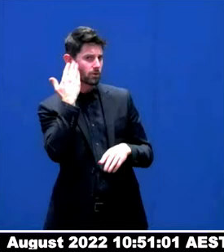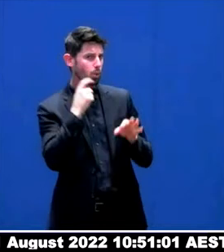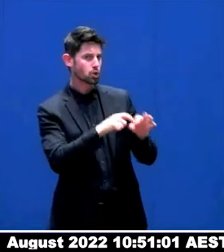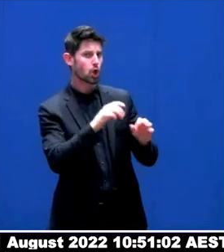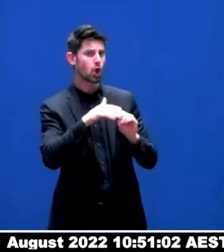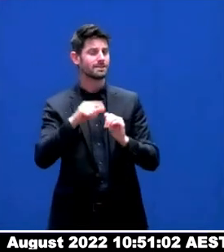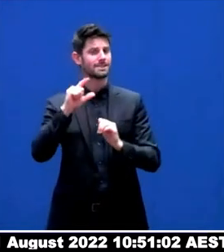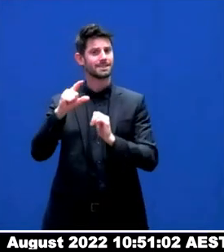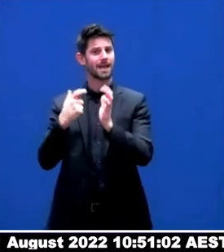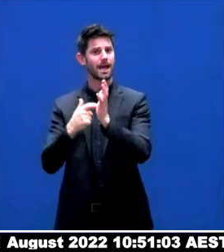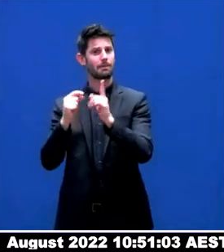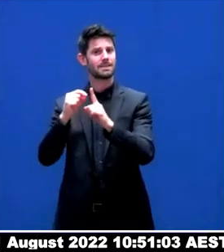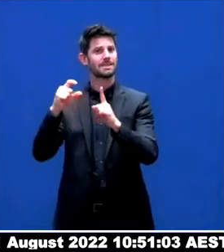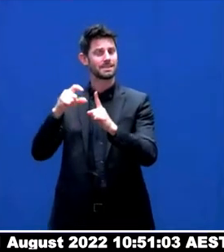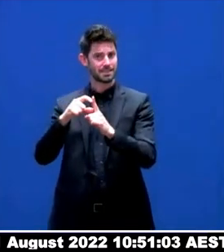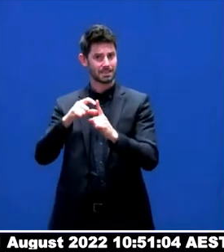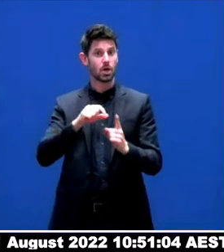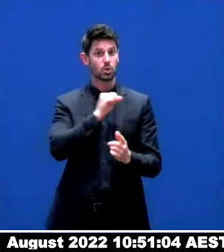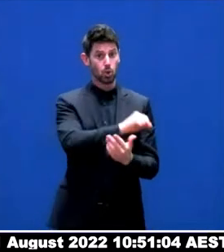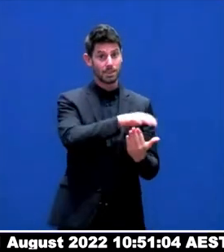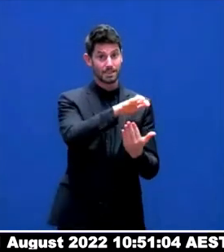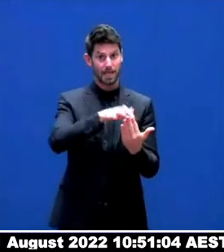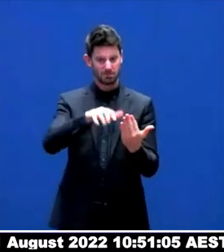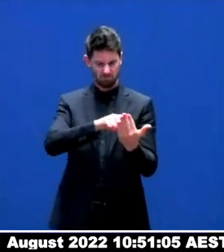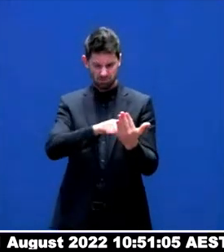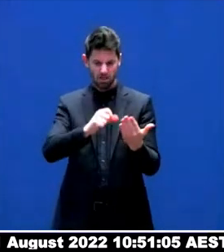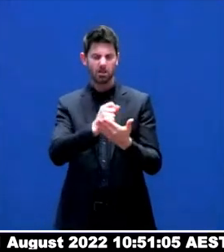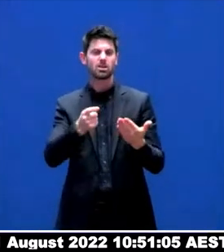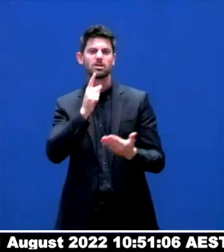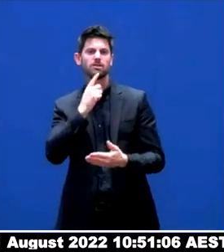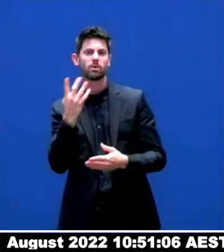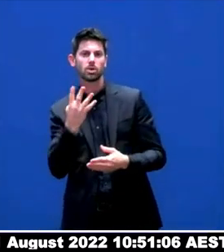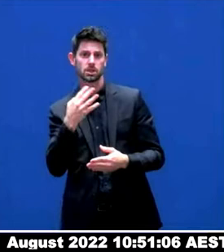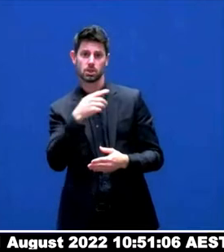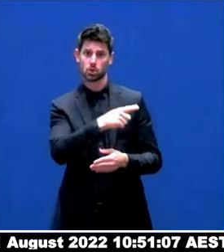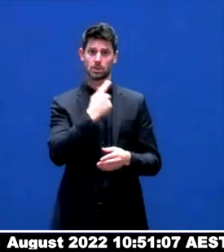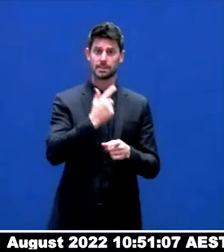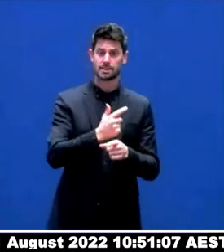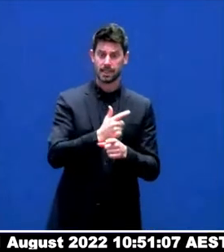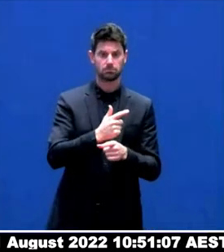CRPD and paragraph 114 where you outlined the progressively realising obligations of